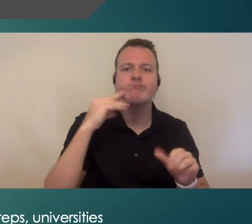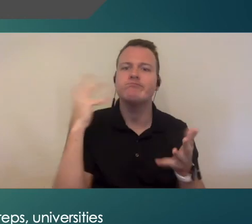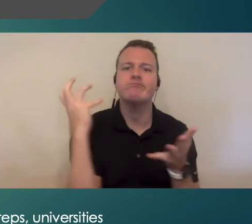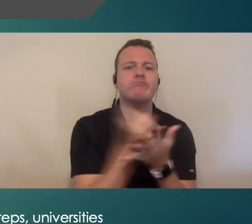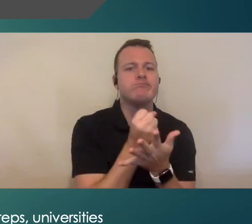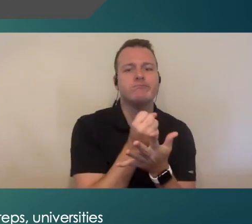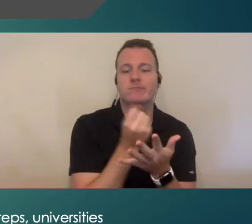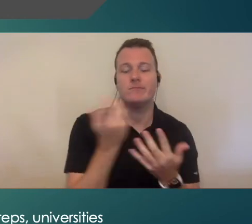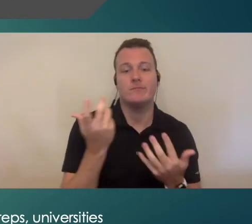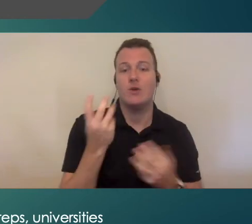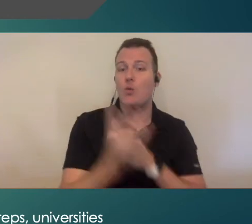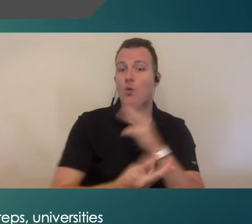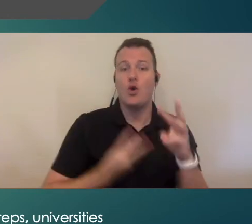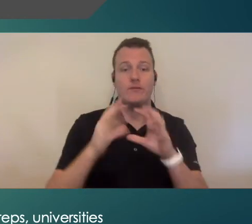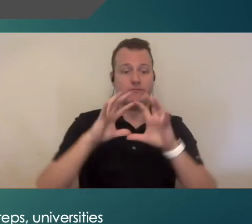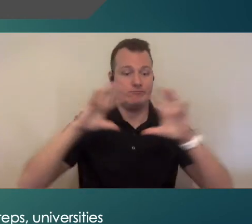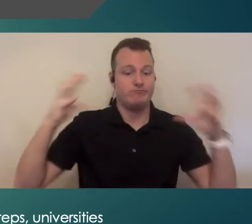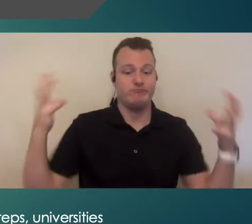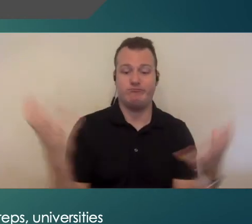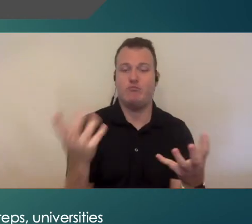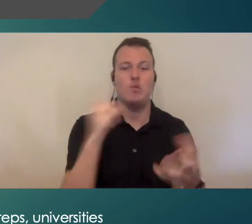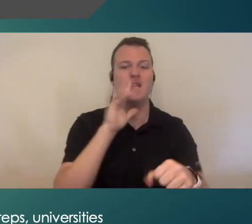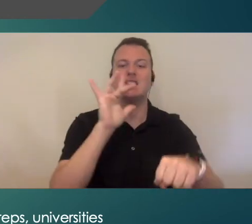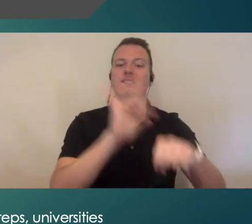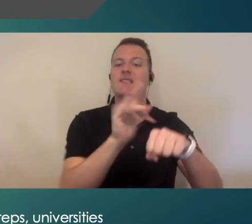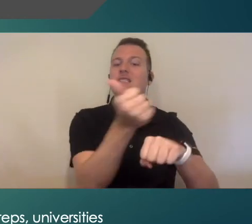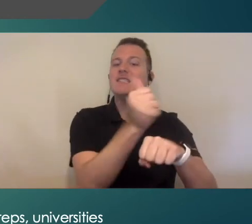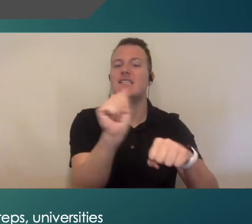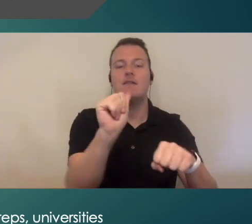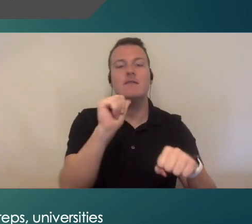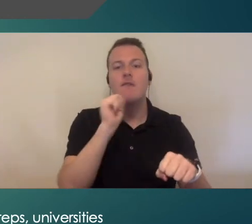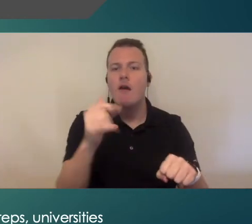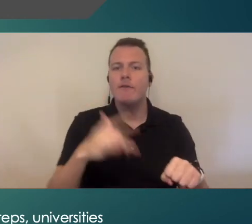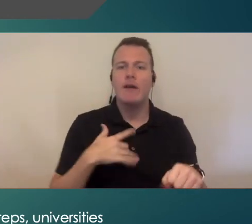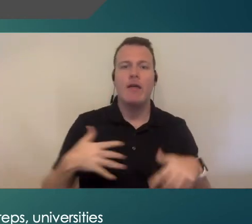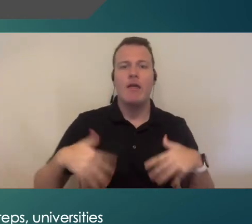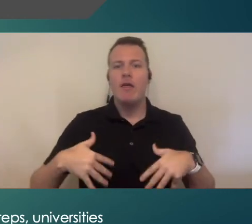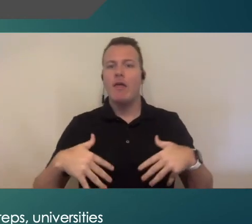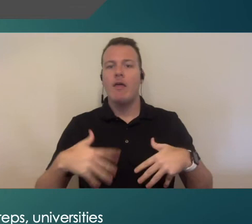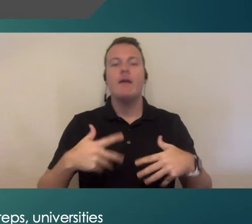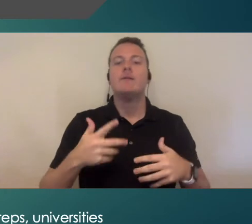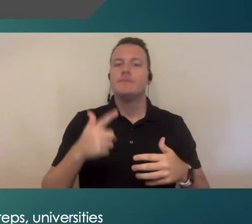you're disposable, or is at your disposal, so don't be afraid to take that giant